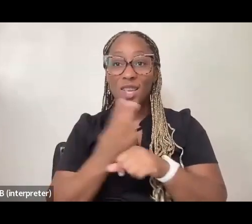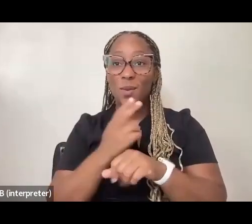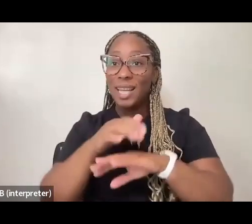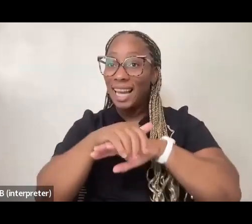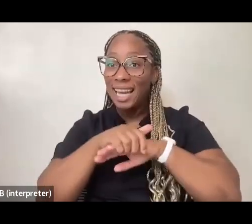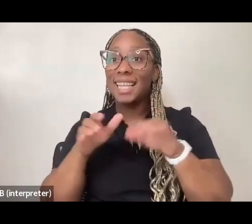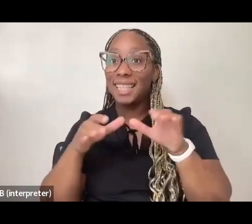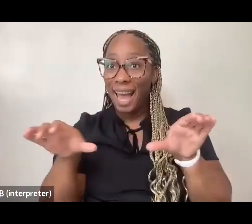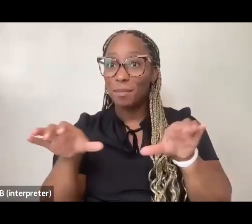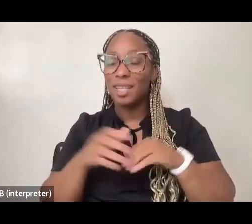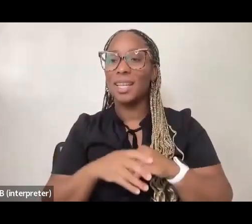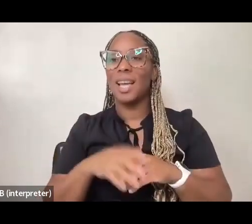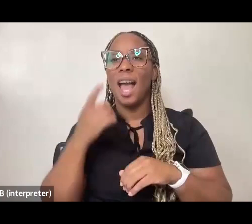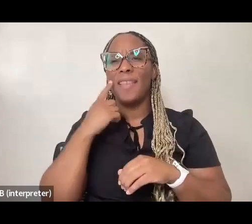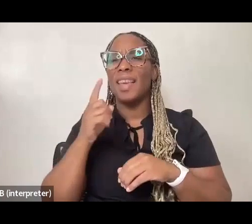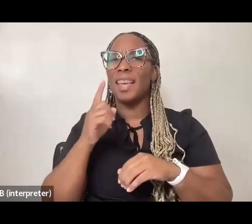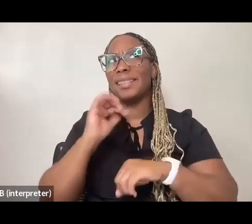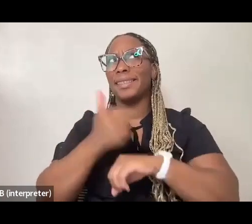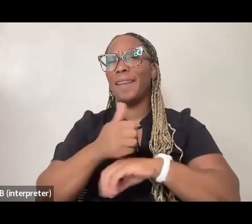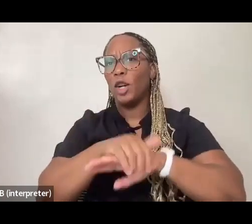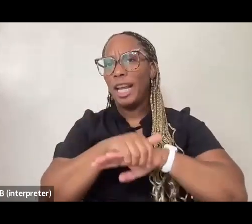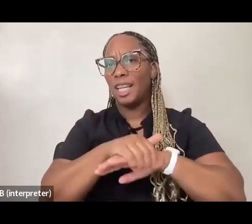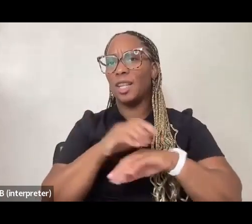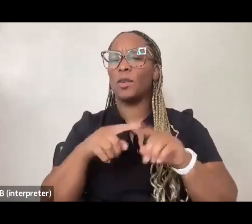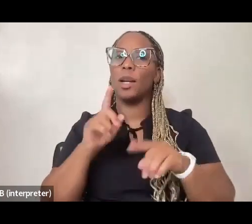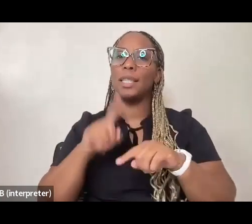I think that is the default or depending on your institution